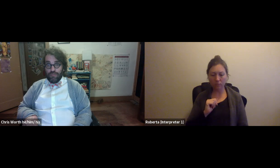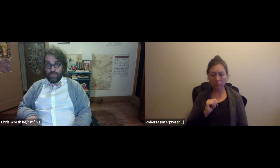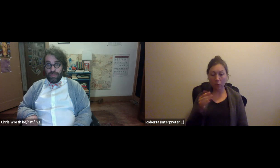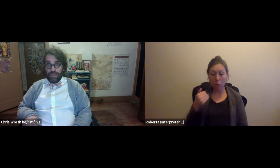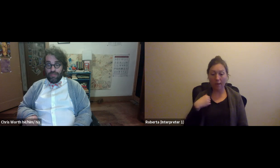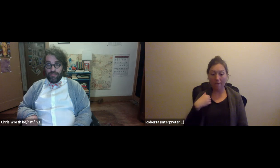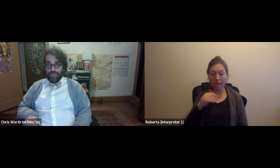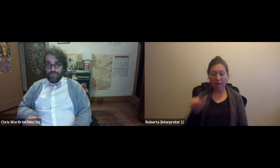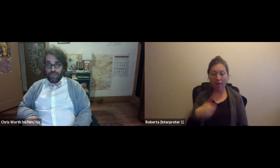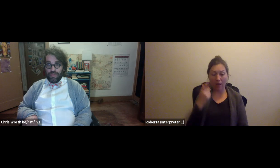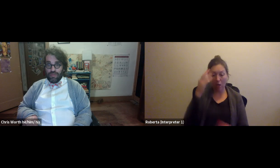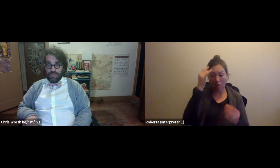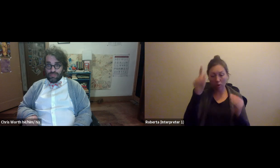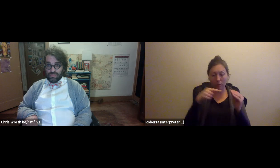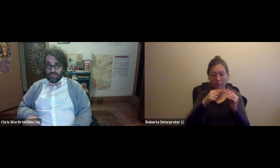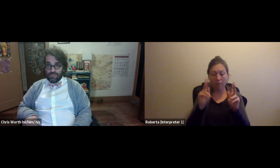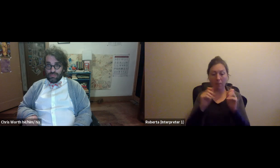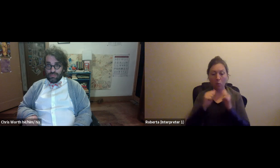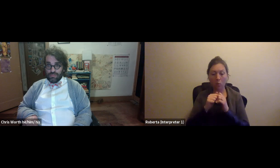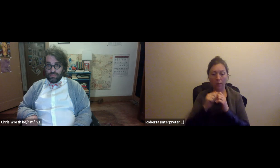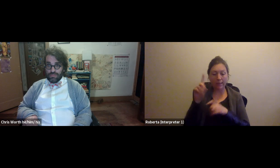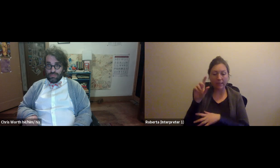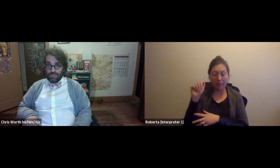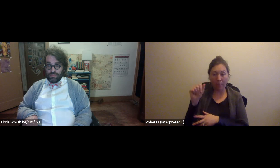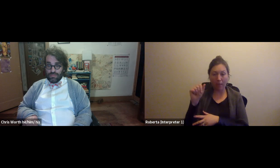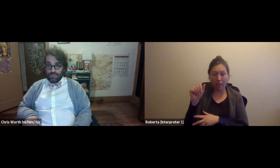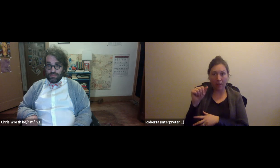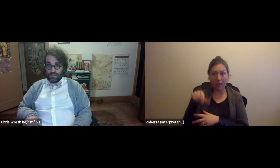people, especially folks with disabilities and queer folks can reduce any feelings of